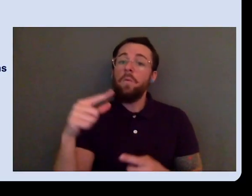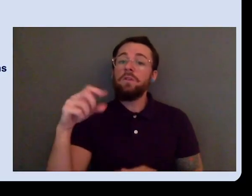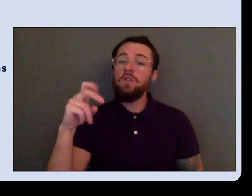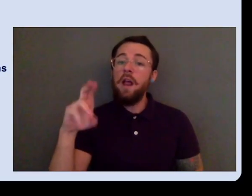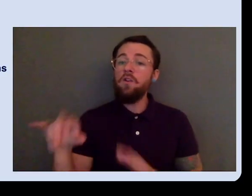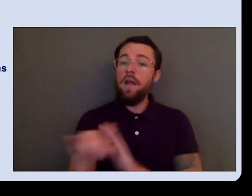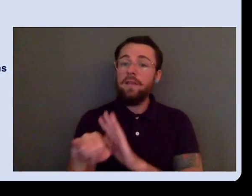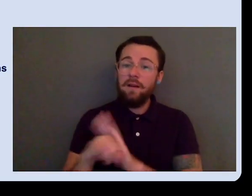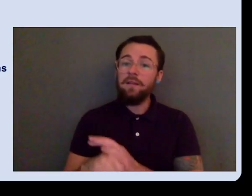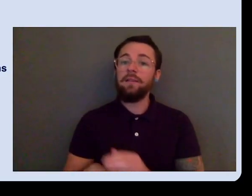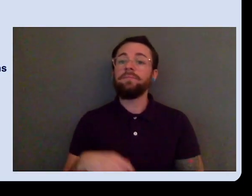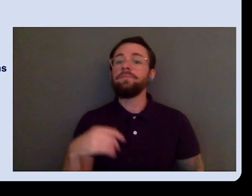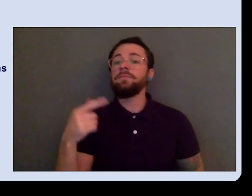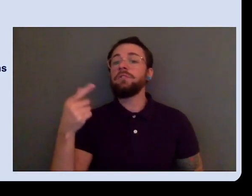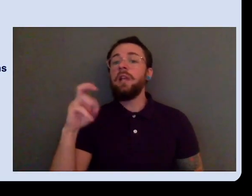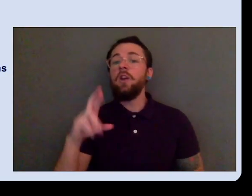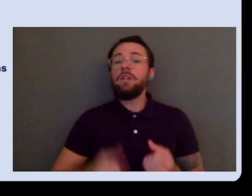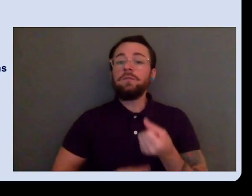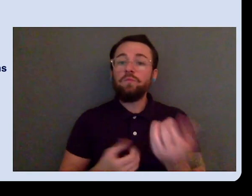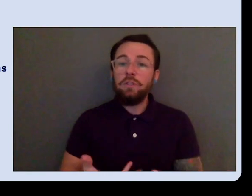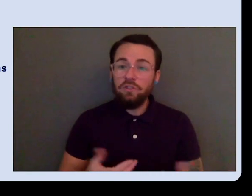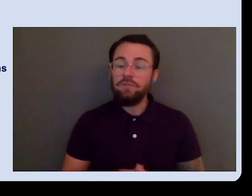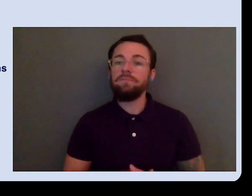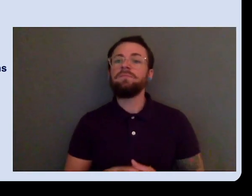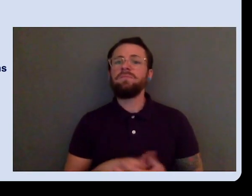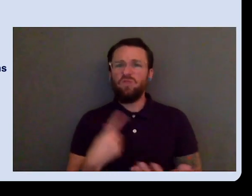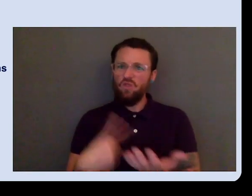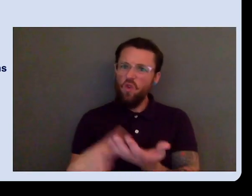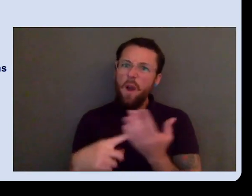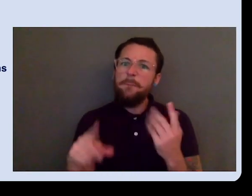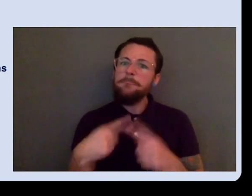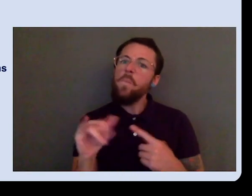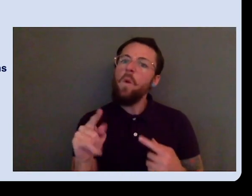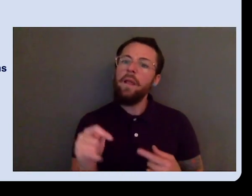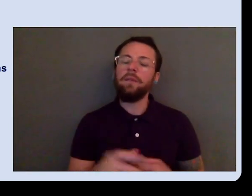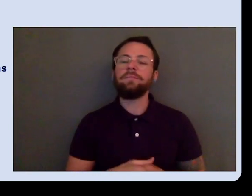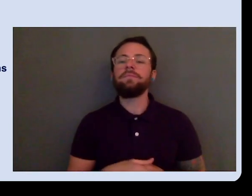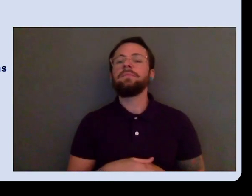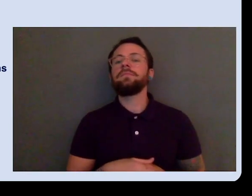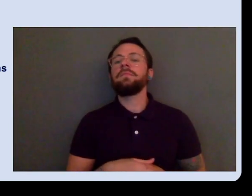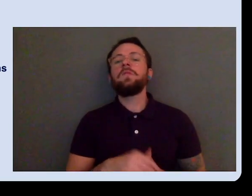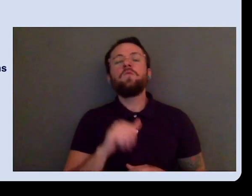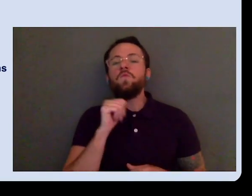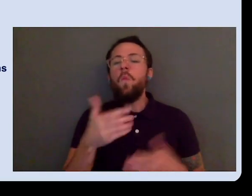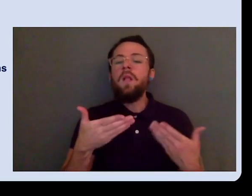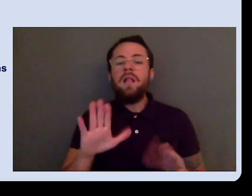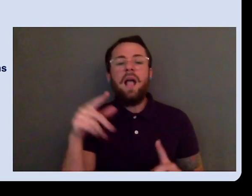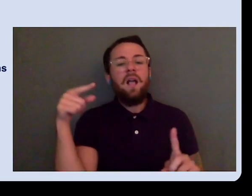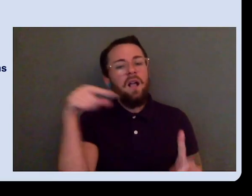or better educate the entire class about gender identity and expression.